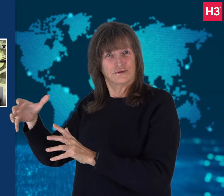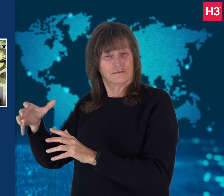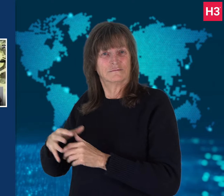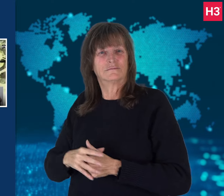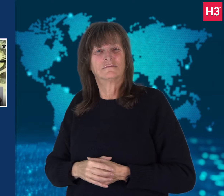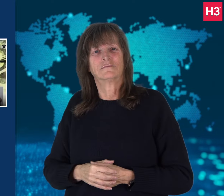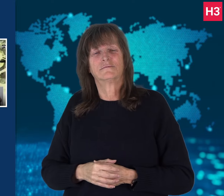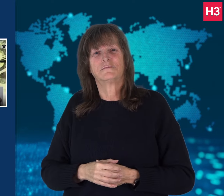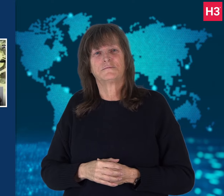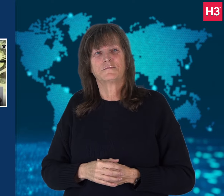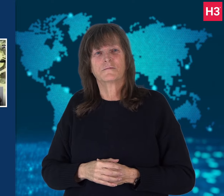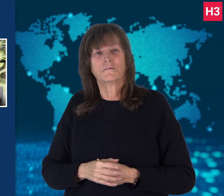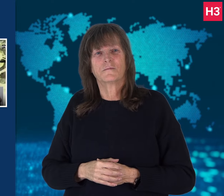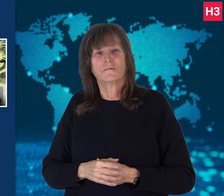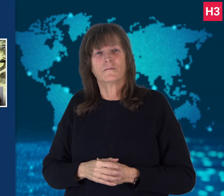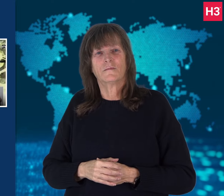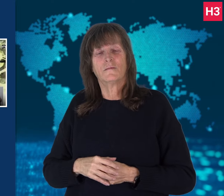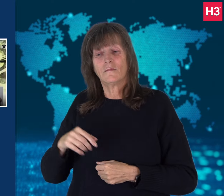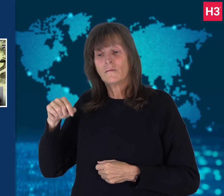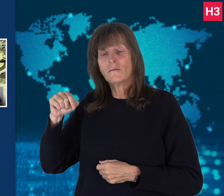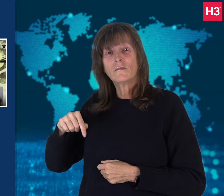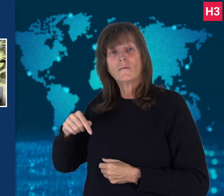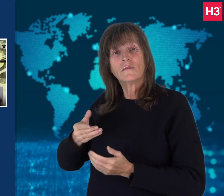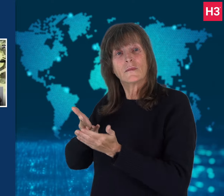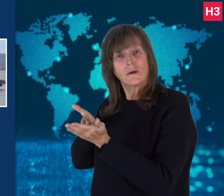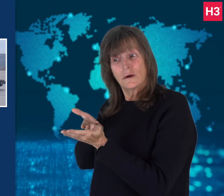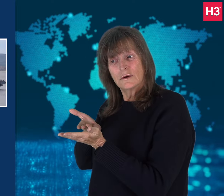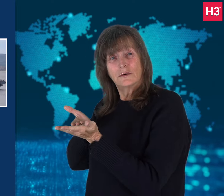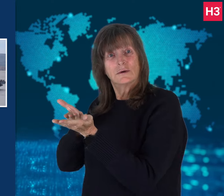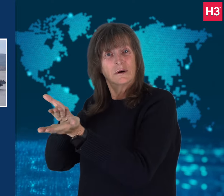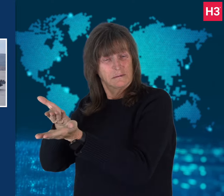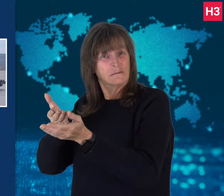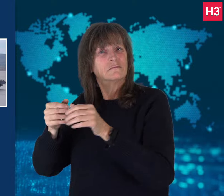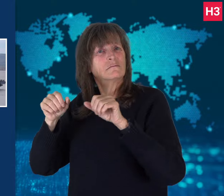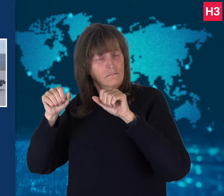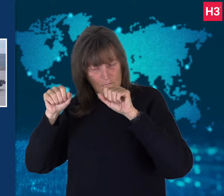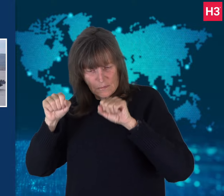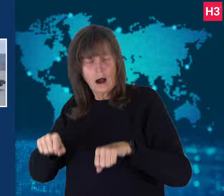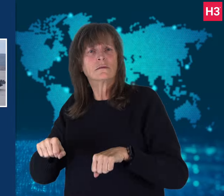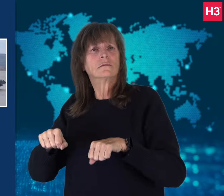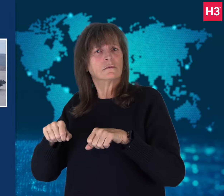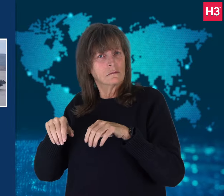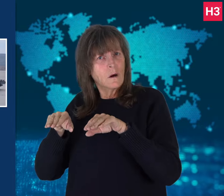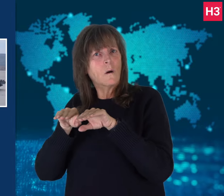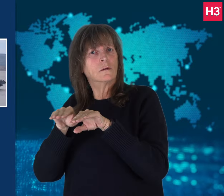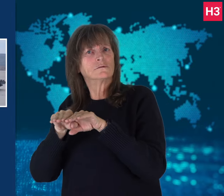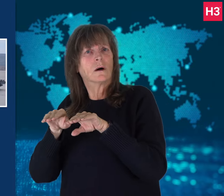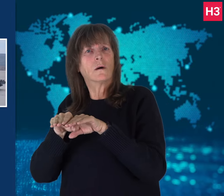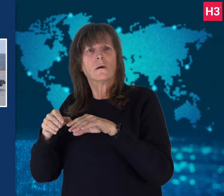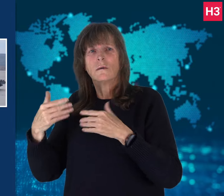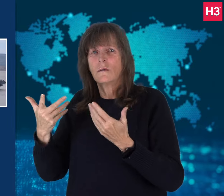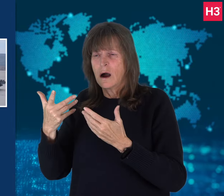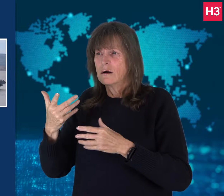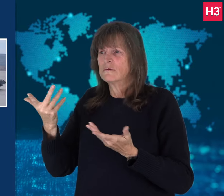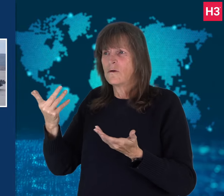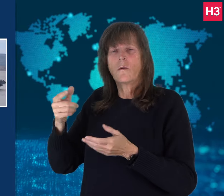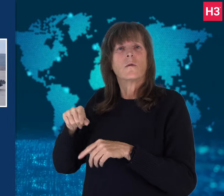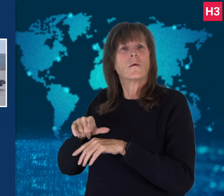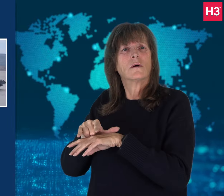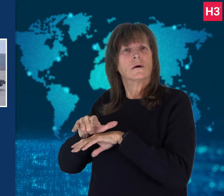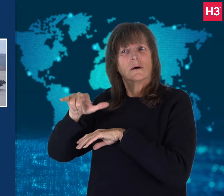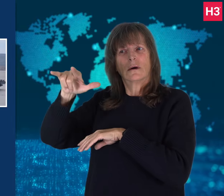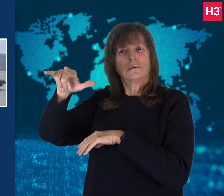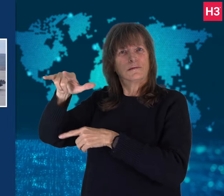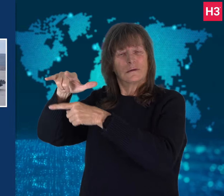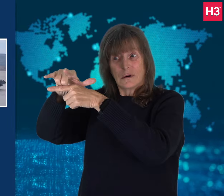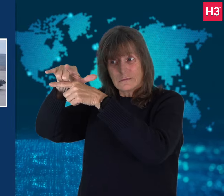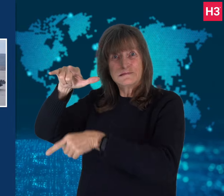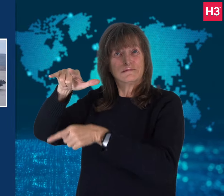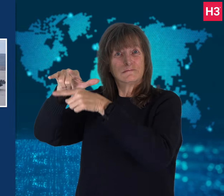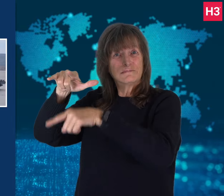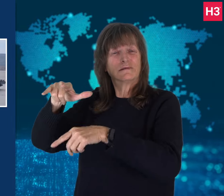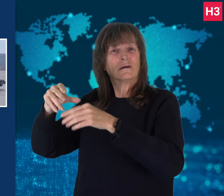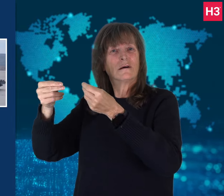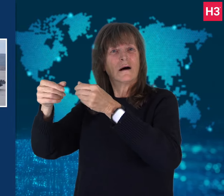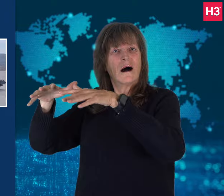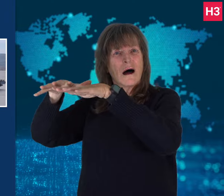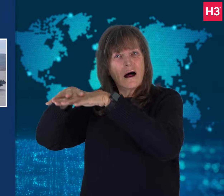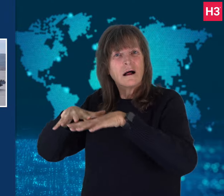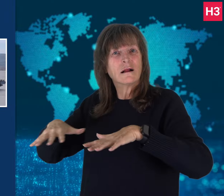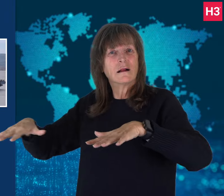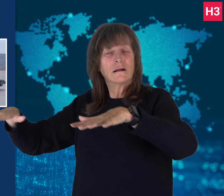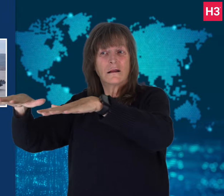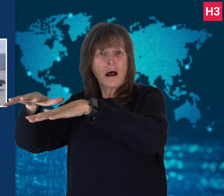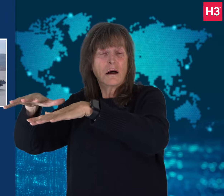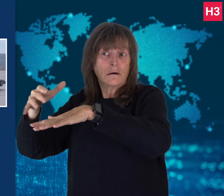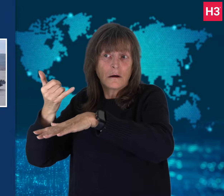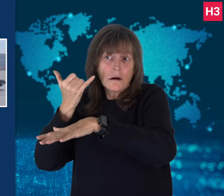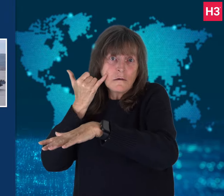and the Caribbean. The ship could also be used for airstrikes